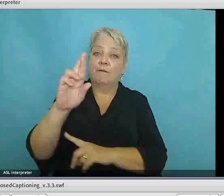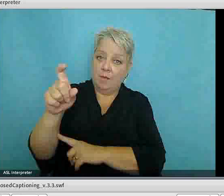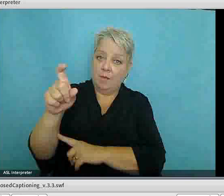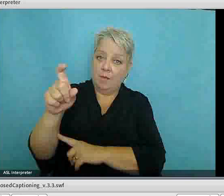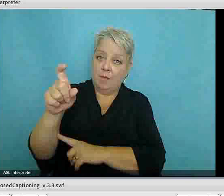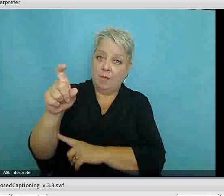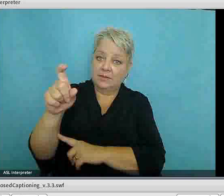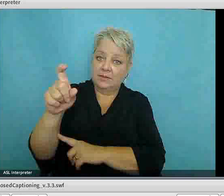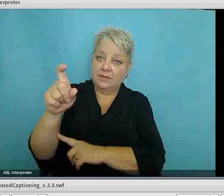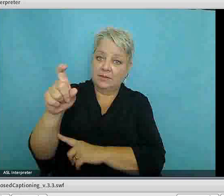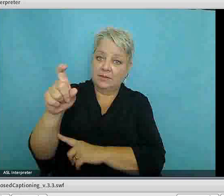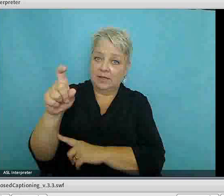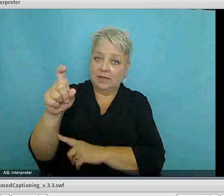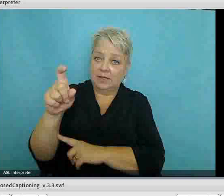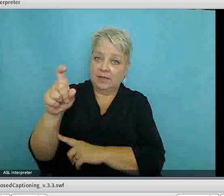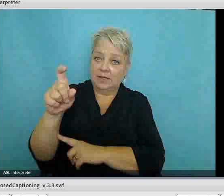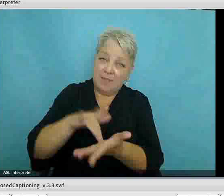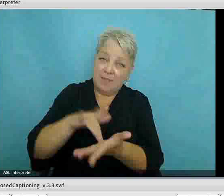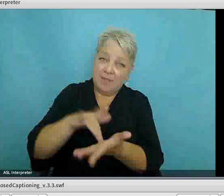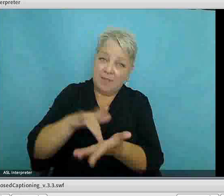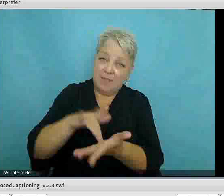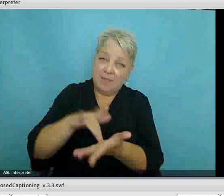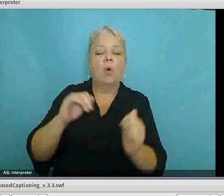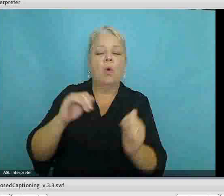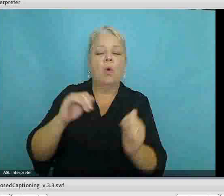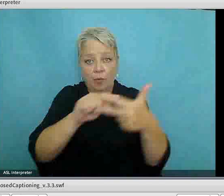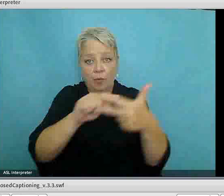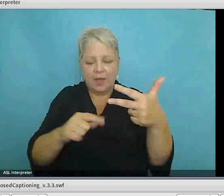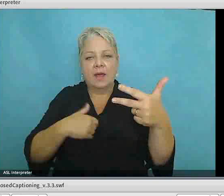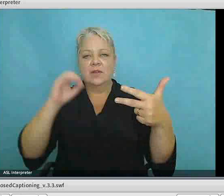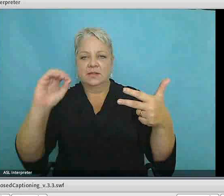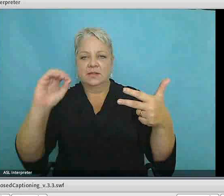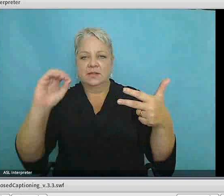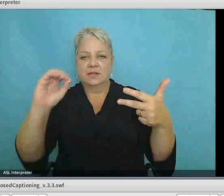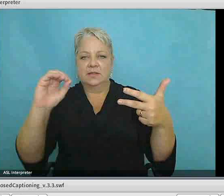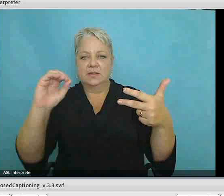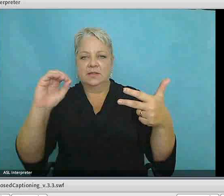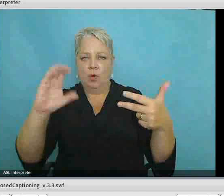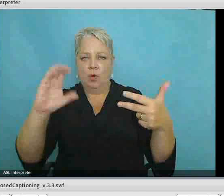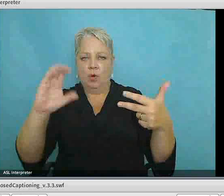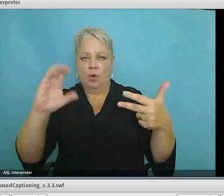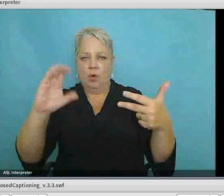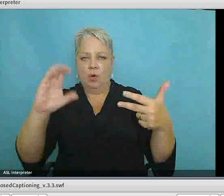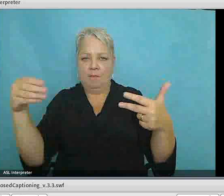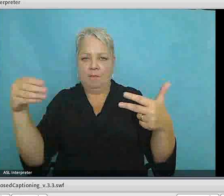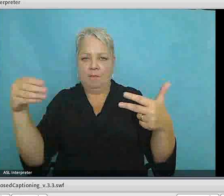I am wondering if the care coordinator is going to act as an advocate for the member